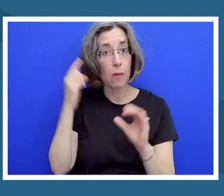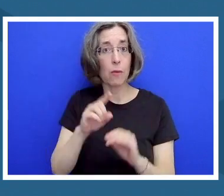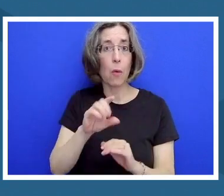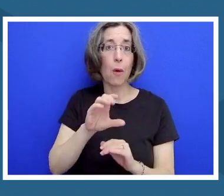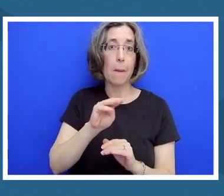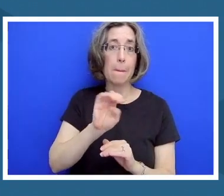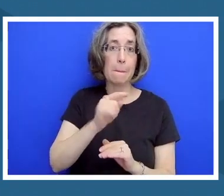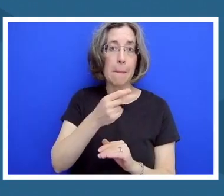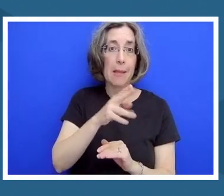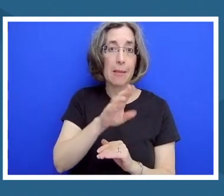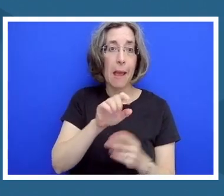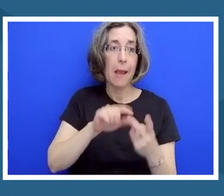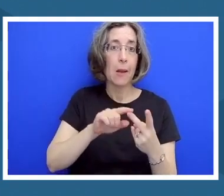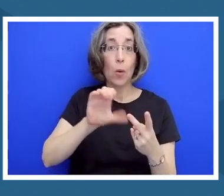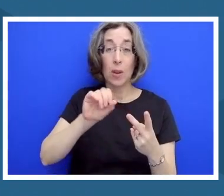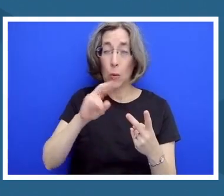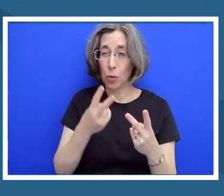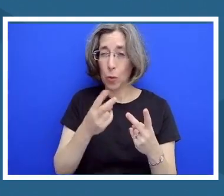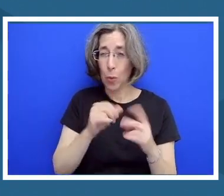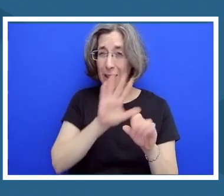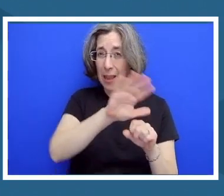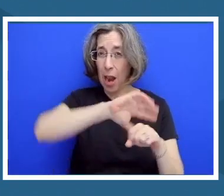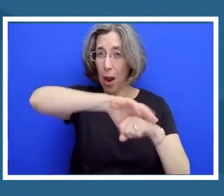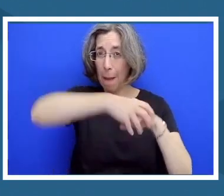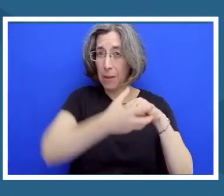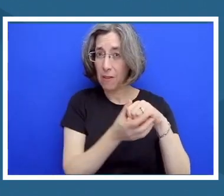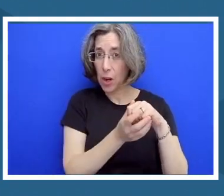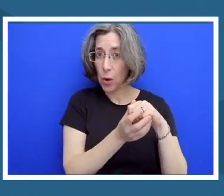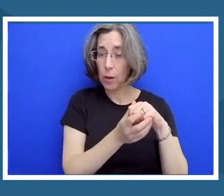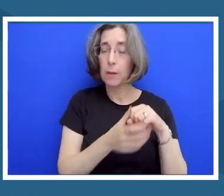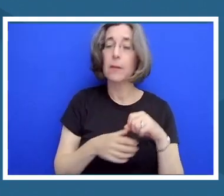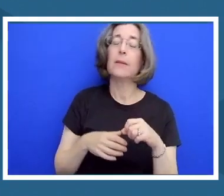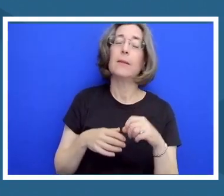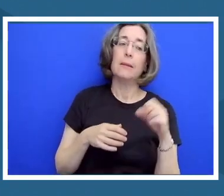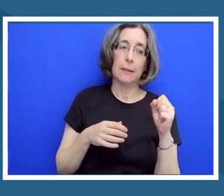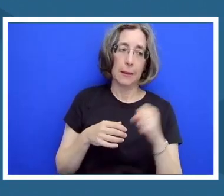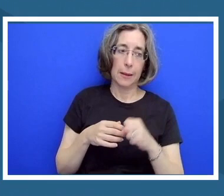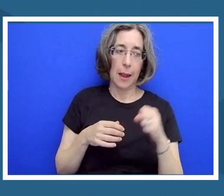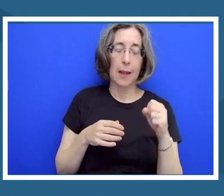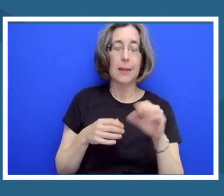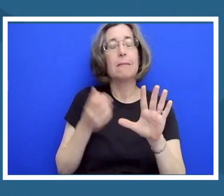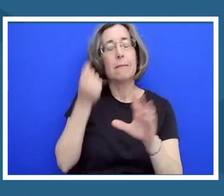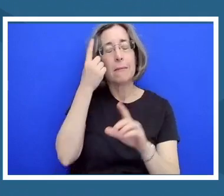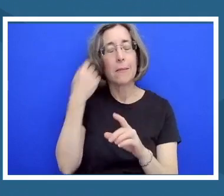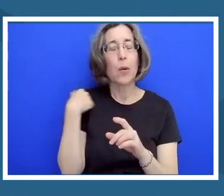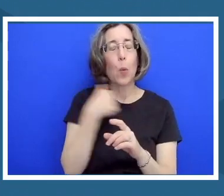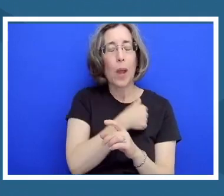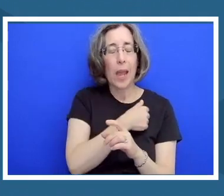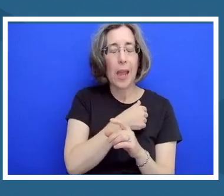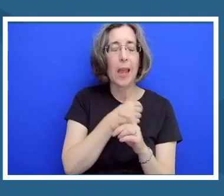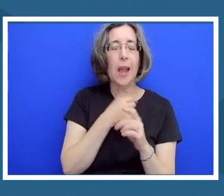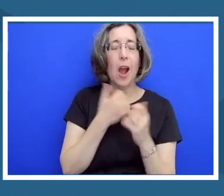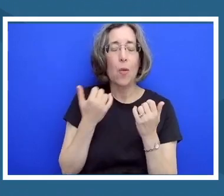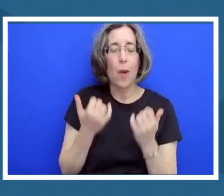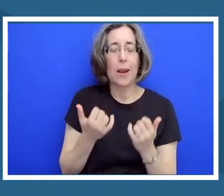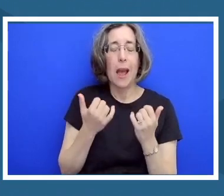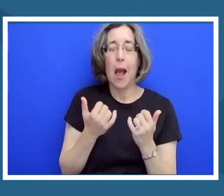the atmosphere yeah we would be like you know in principle we are being very um